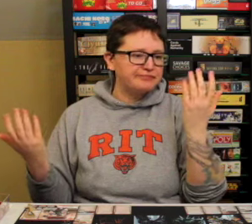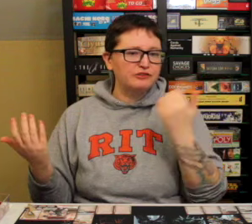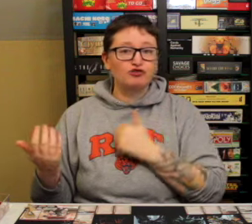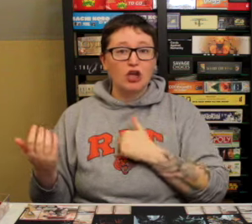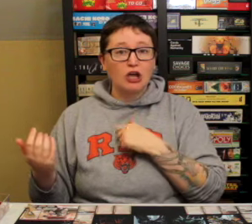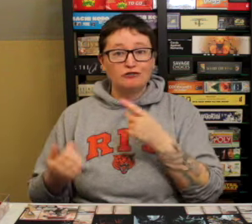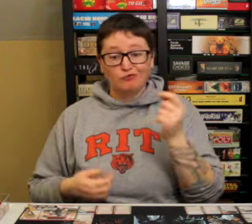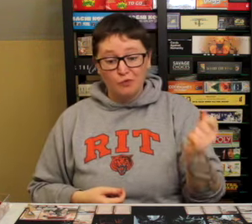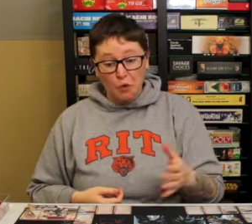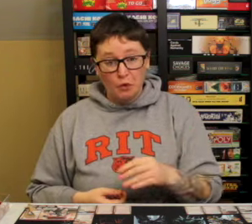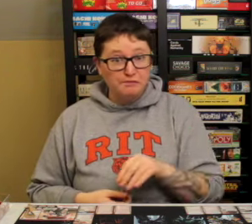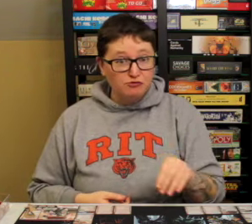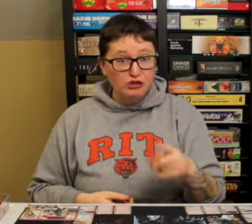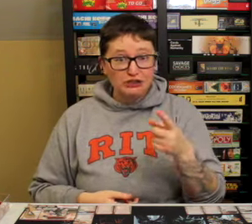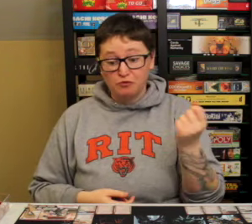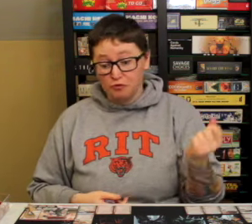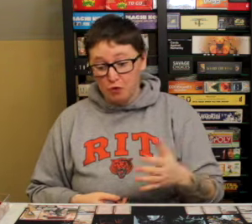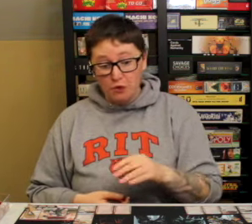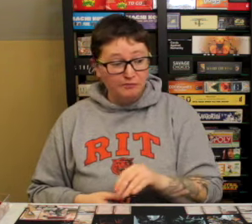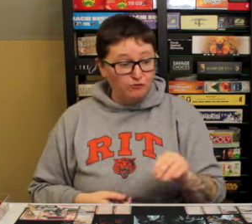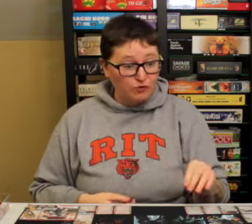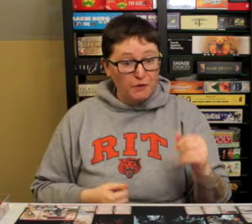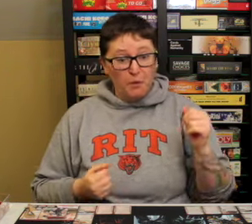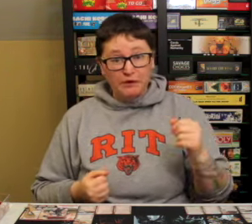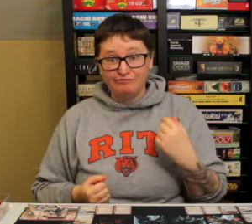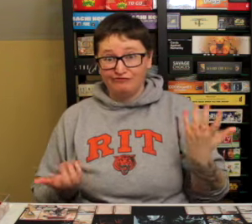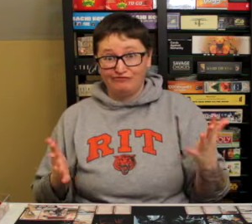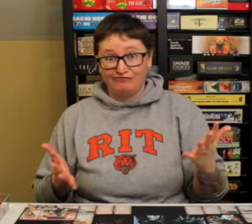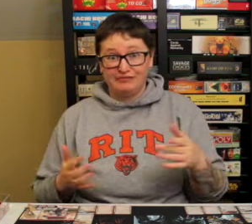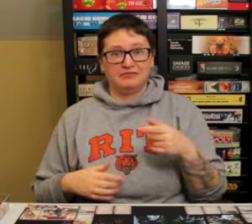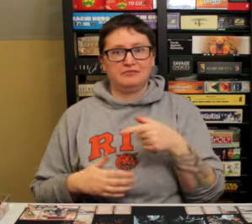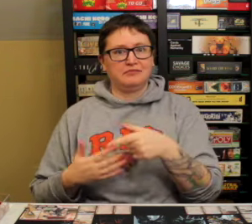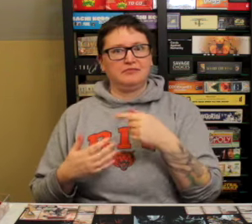instead of just oh sorry, you roll, you move, you roll, you move up, great.